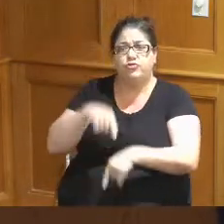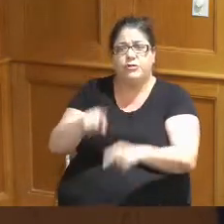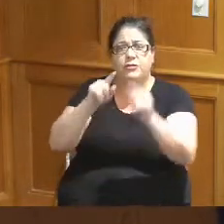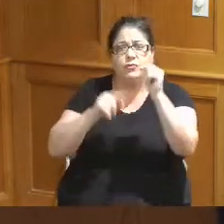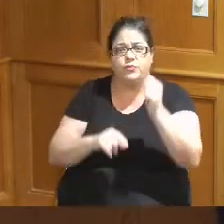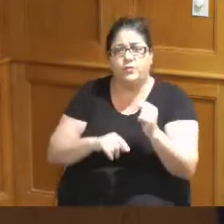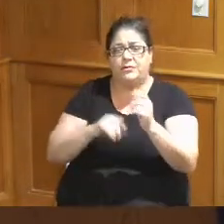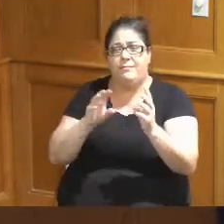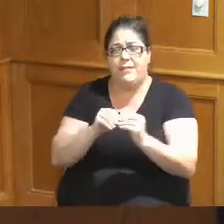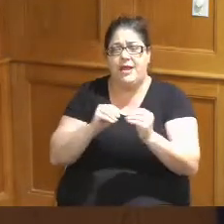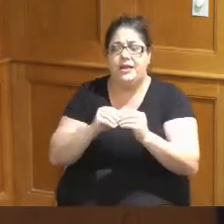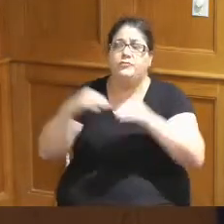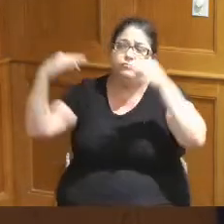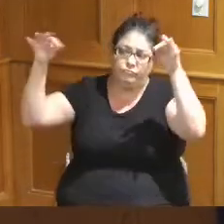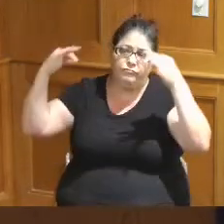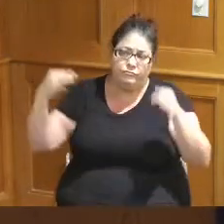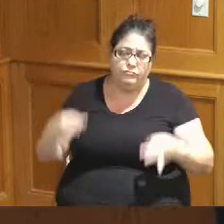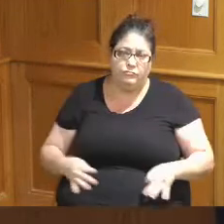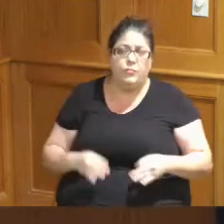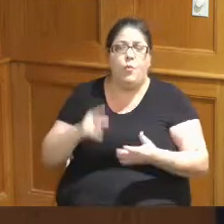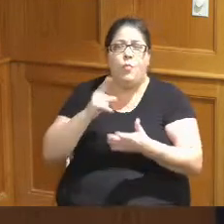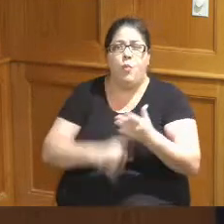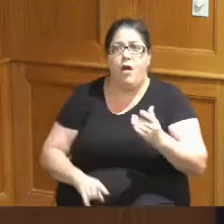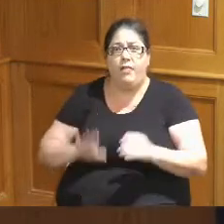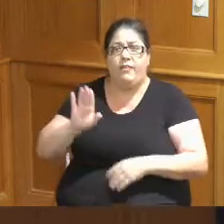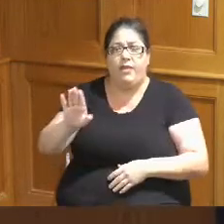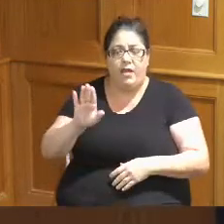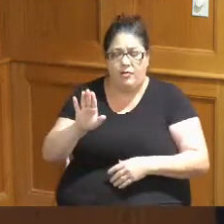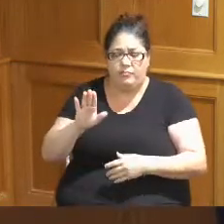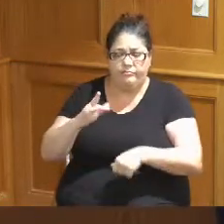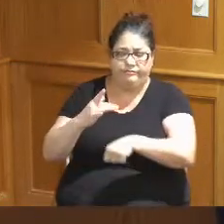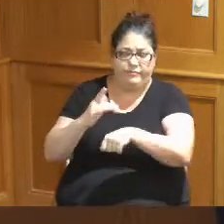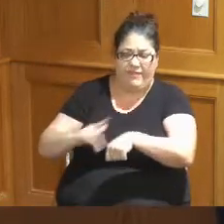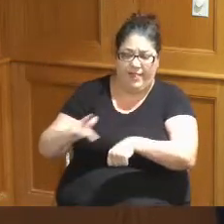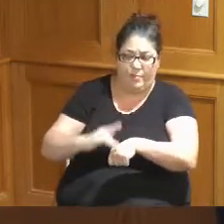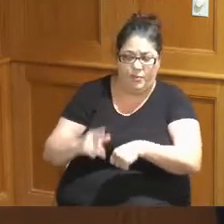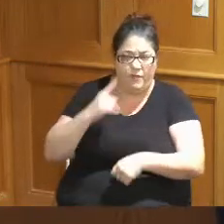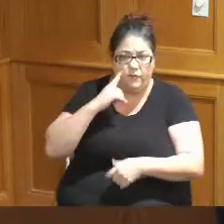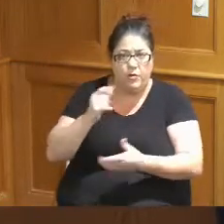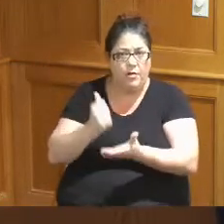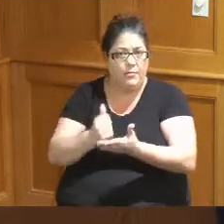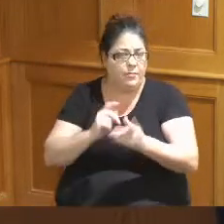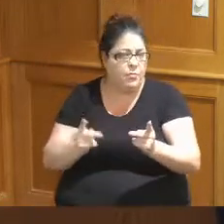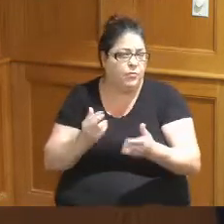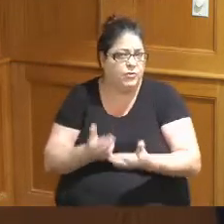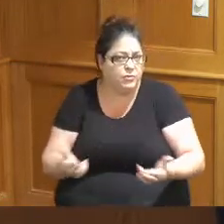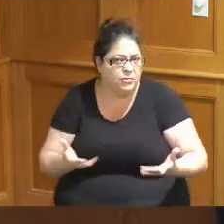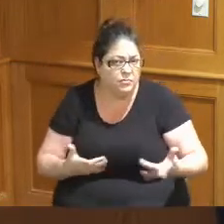kind of they'll explain what it is and what's available to help people you have some areas